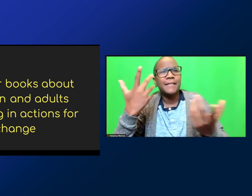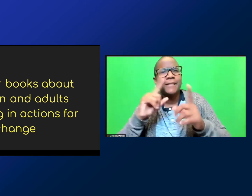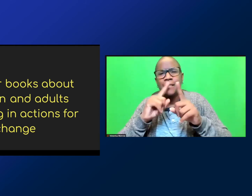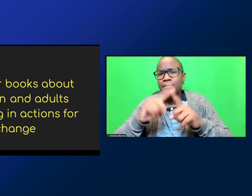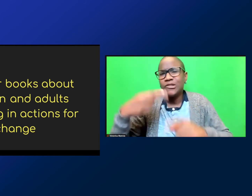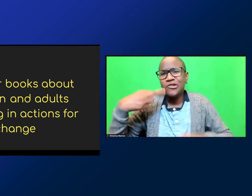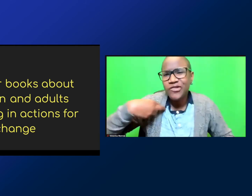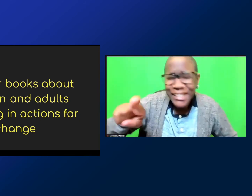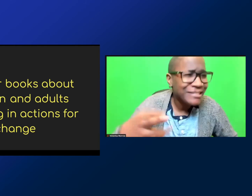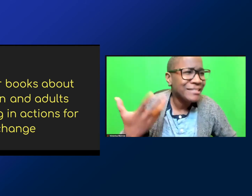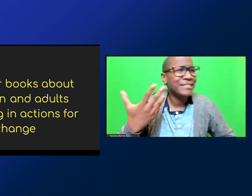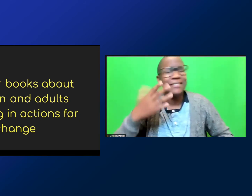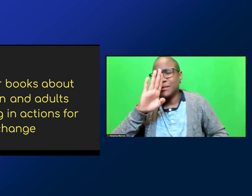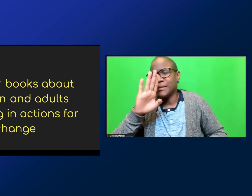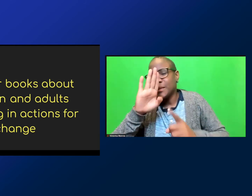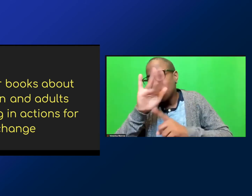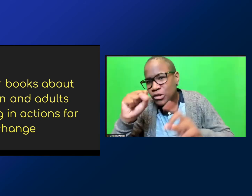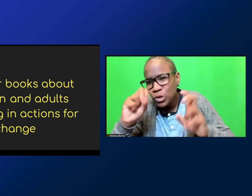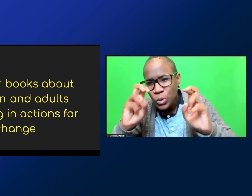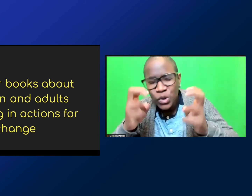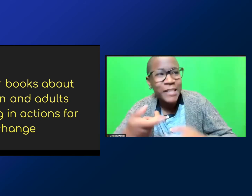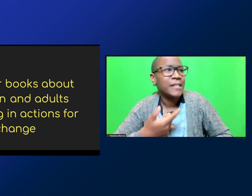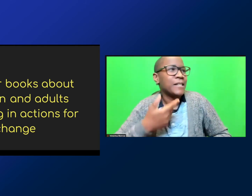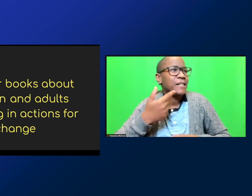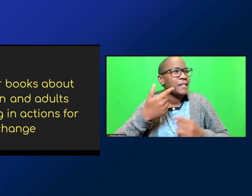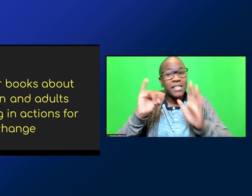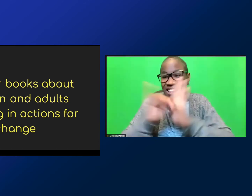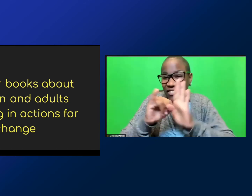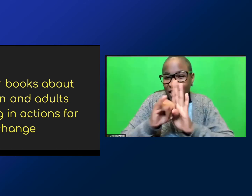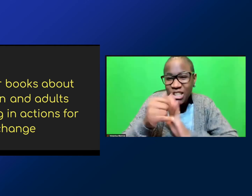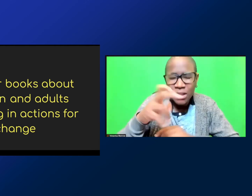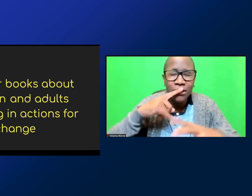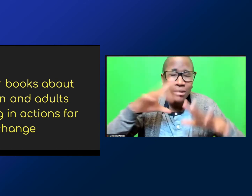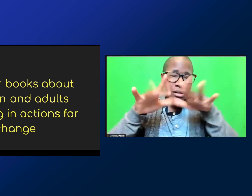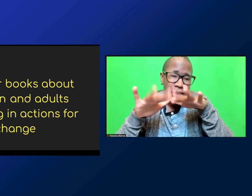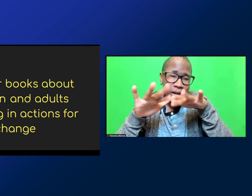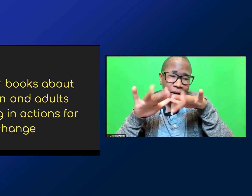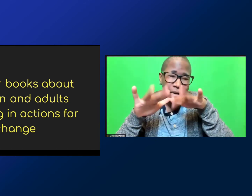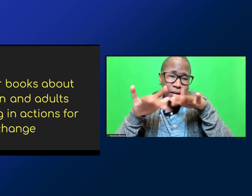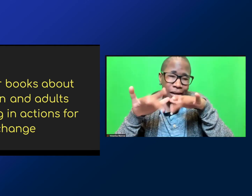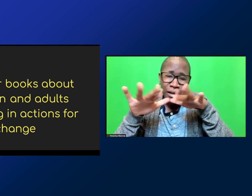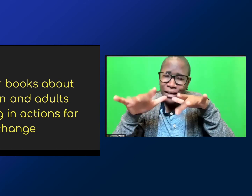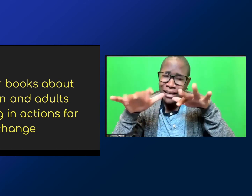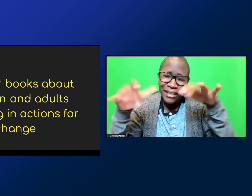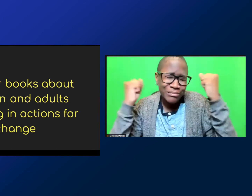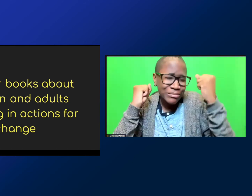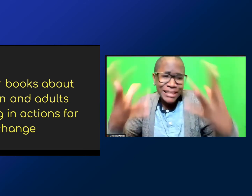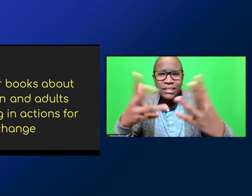for change whether that be something related to religious uh religion or ethnicity race justice